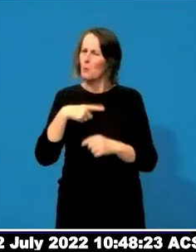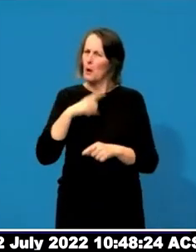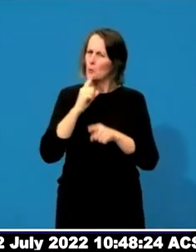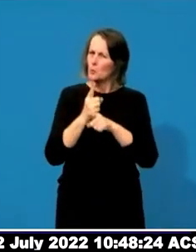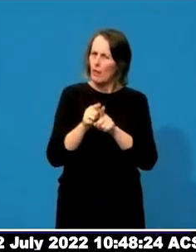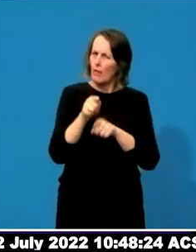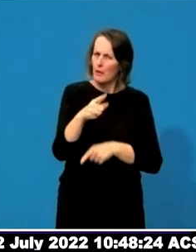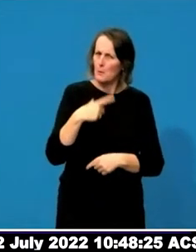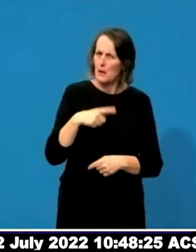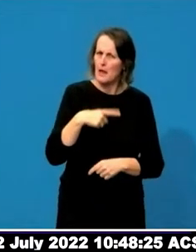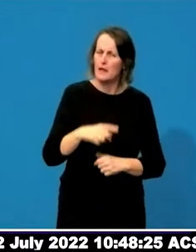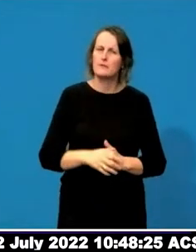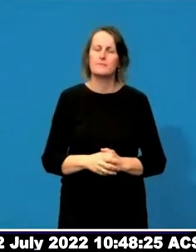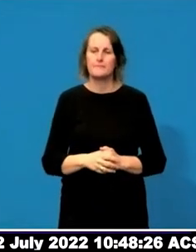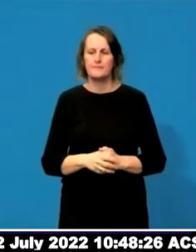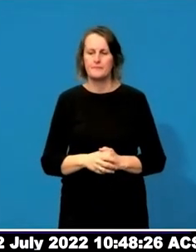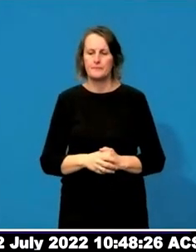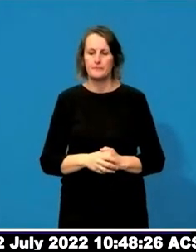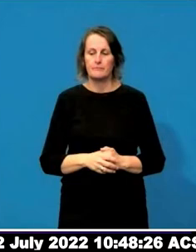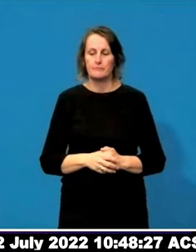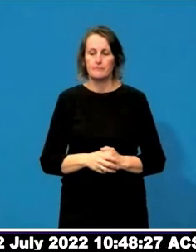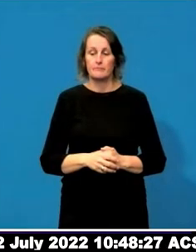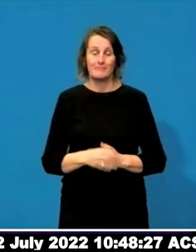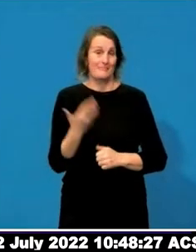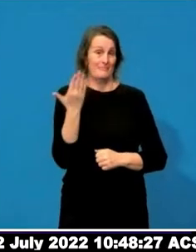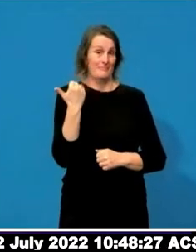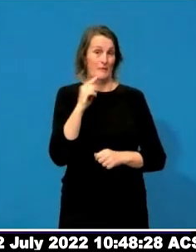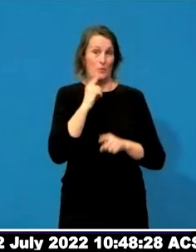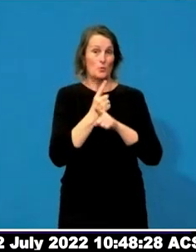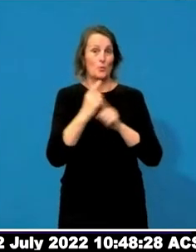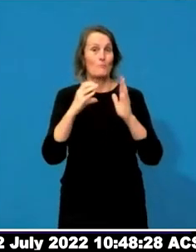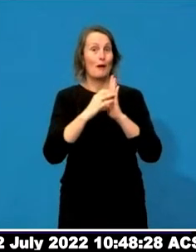The figures that we just ran through in paragraph 11